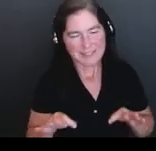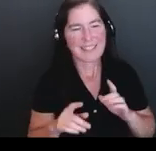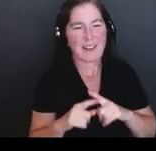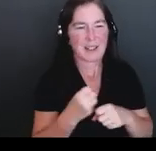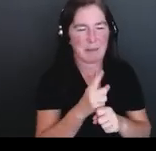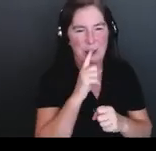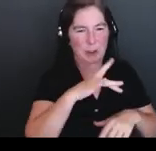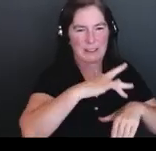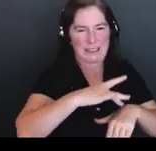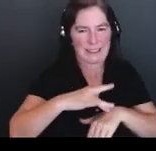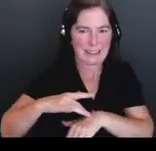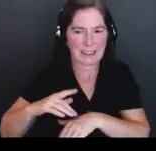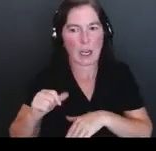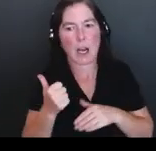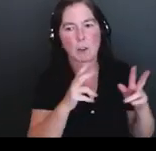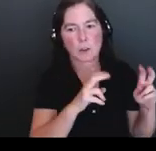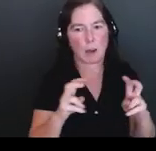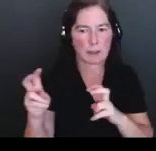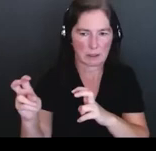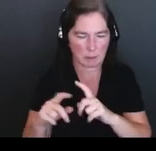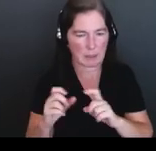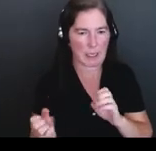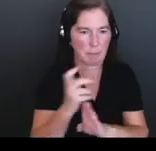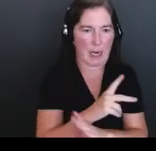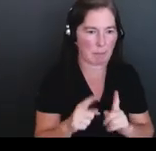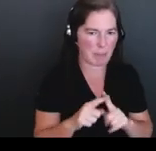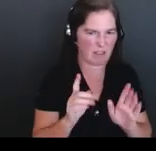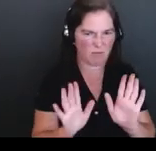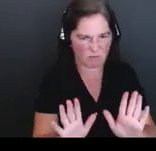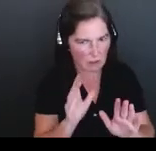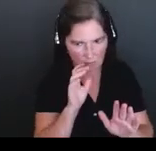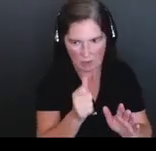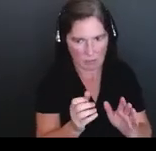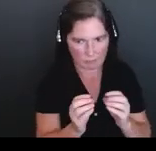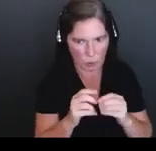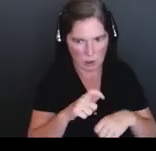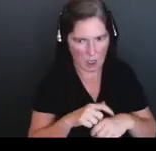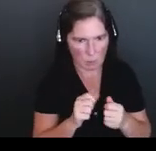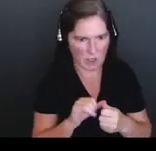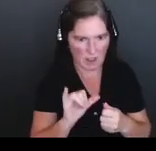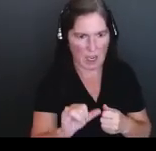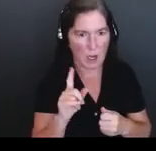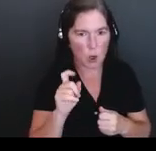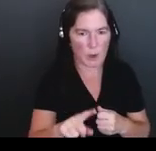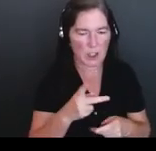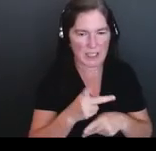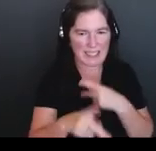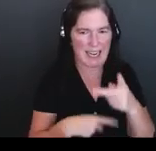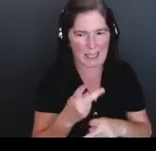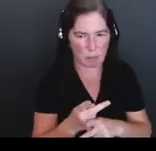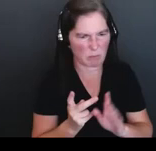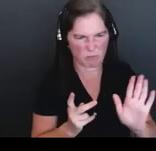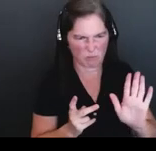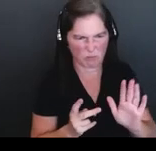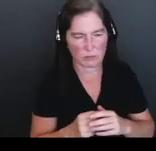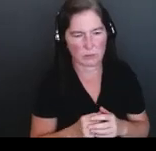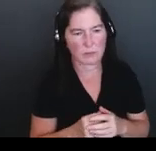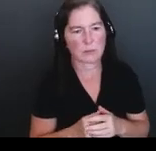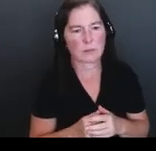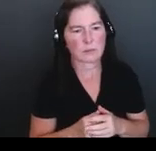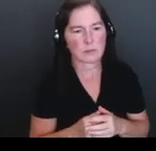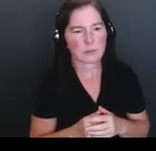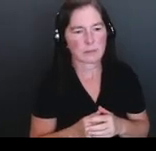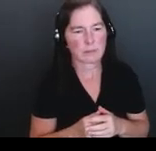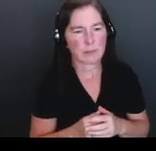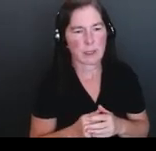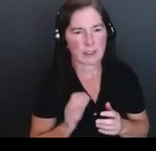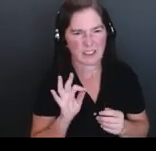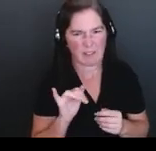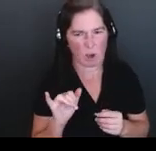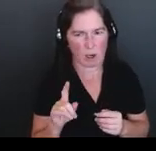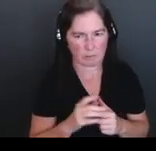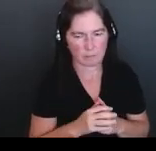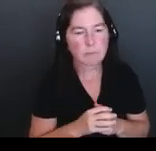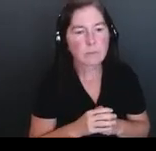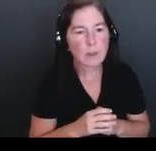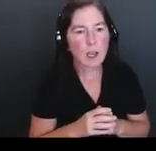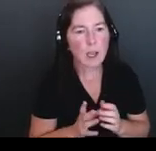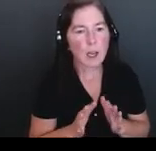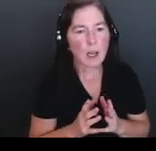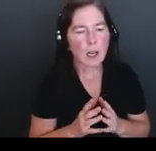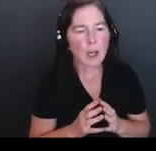From here, if maybe if we have time at the end if there's more questions about forms we can certainly come back. But there's so much in Forms we canned spend a whole hour just here.